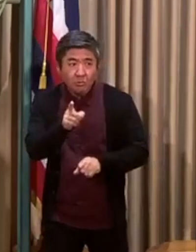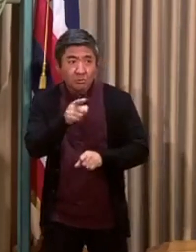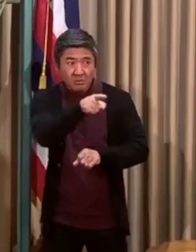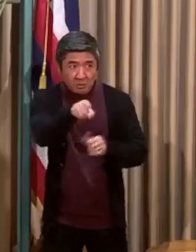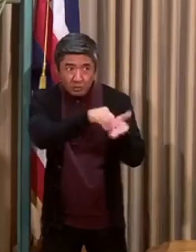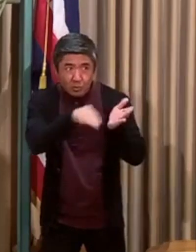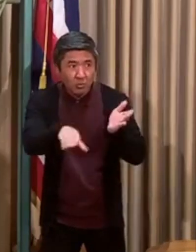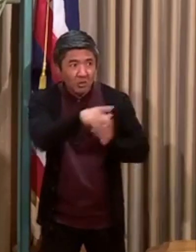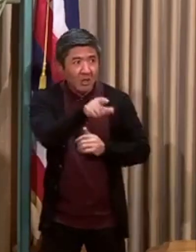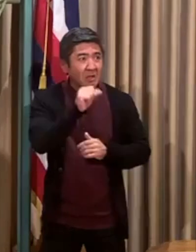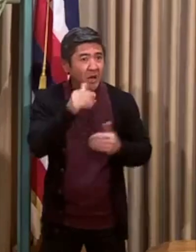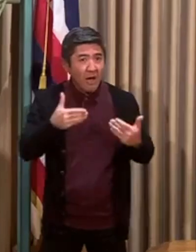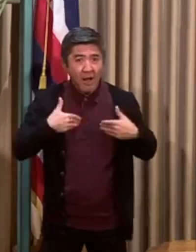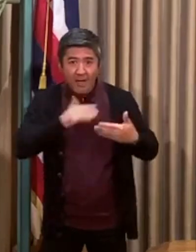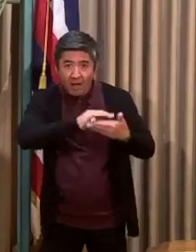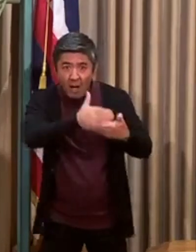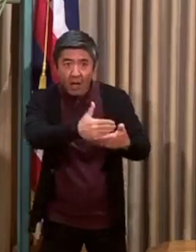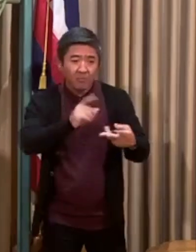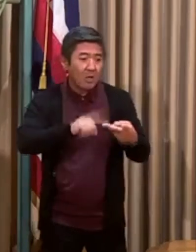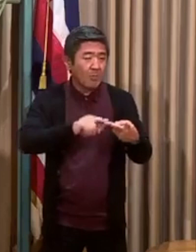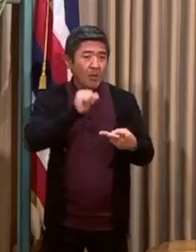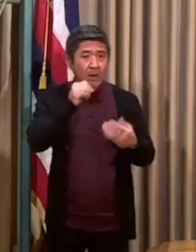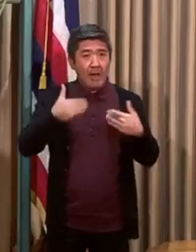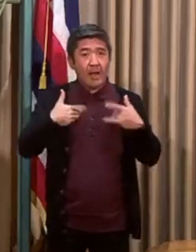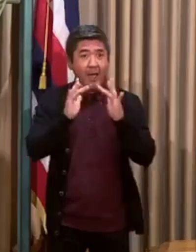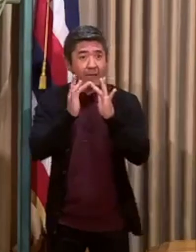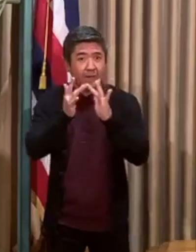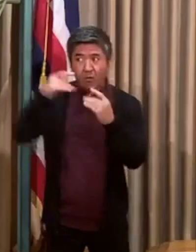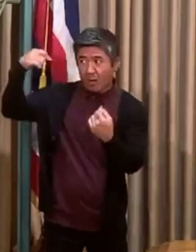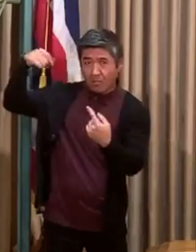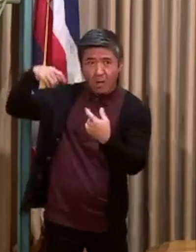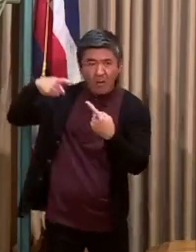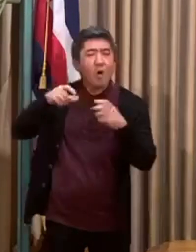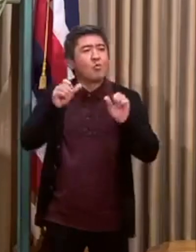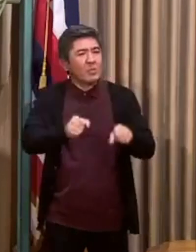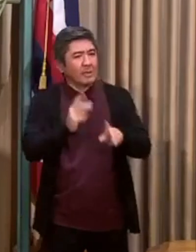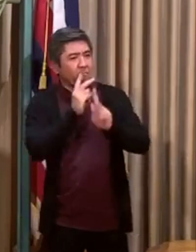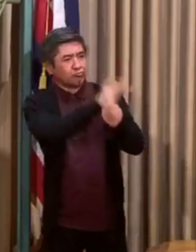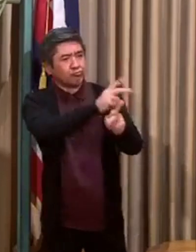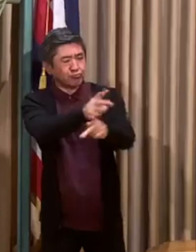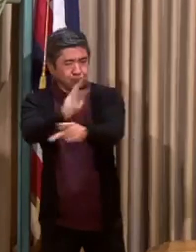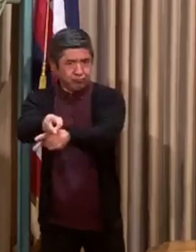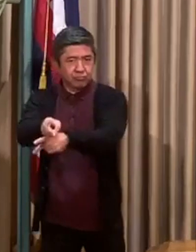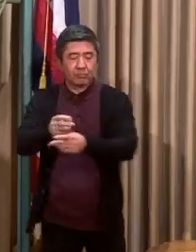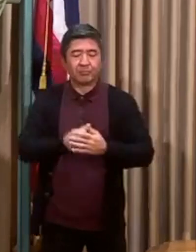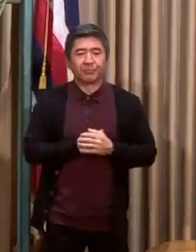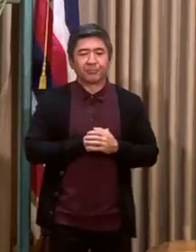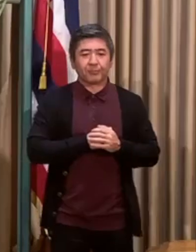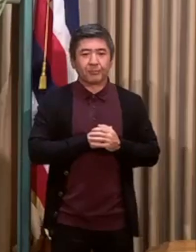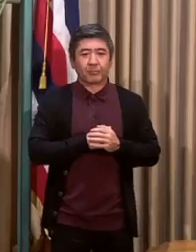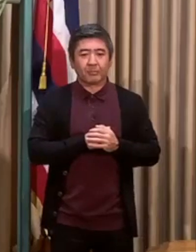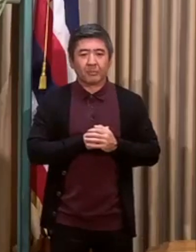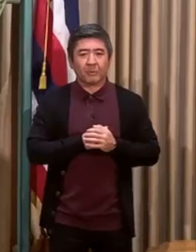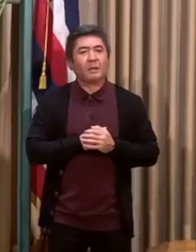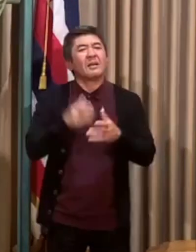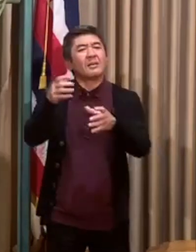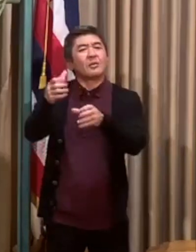or who do not have broadband access that we can provide that through a loaner program. We also receive funding through the CARES Act